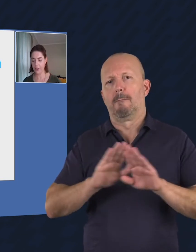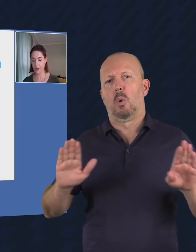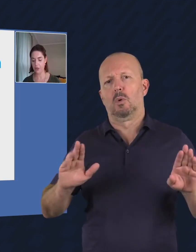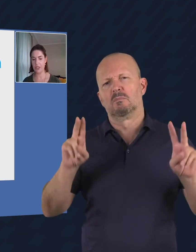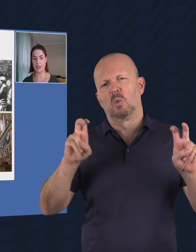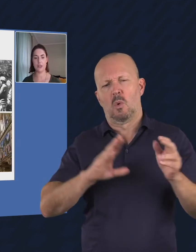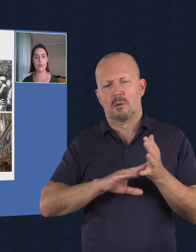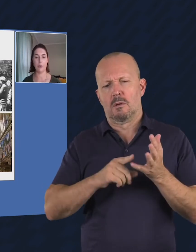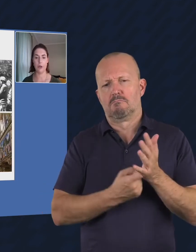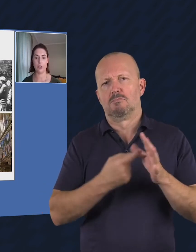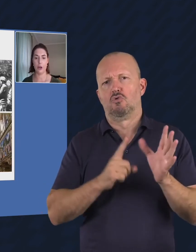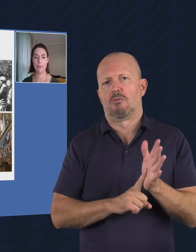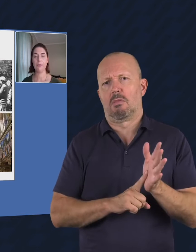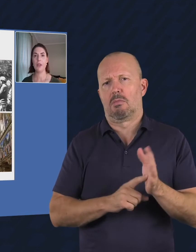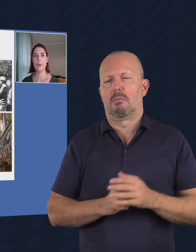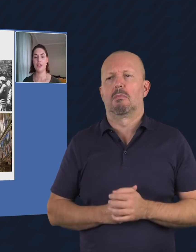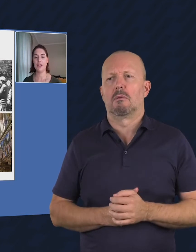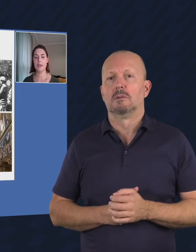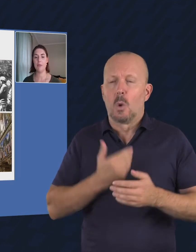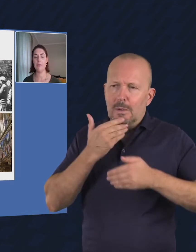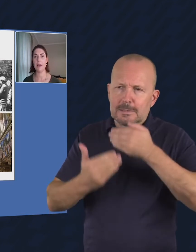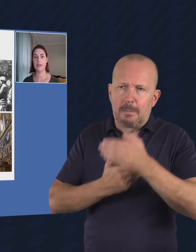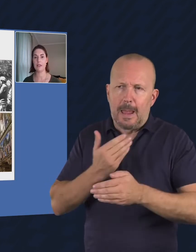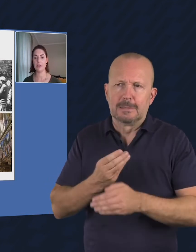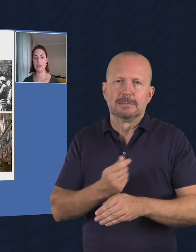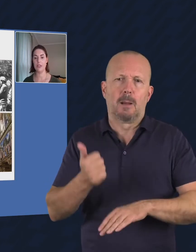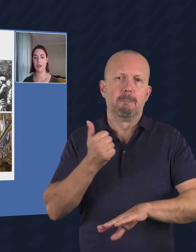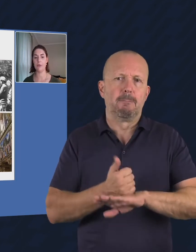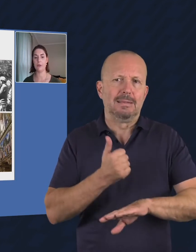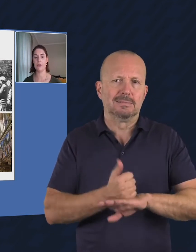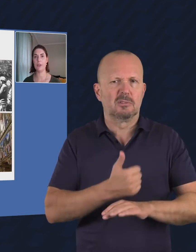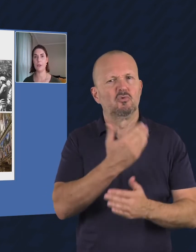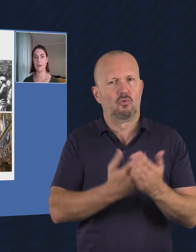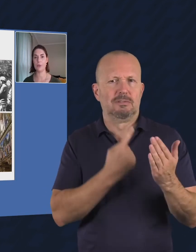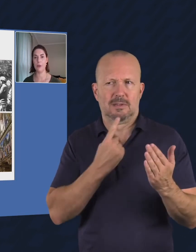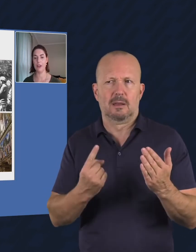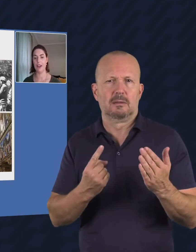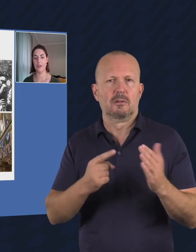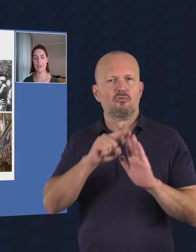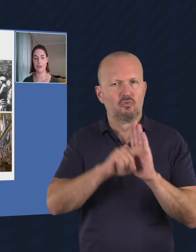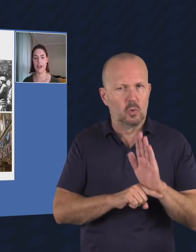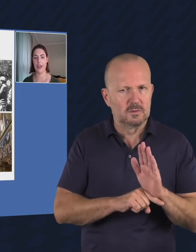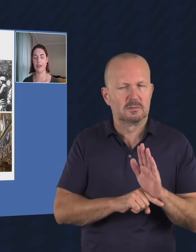For the content of the workshop, we shared some of the basic storytelling rules and tools we rely on at Story Inc.